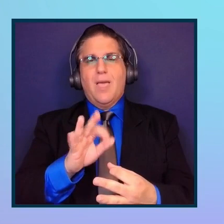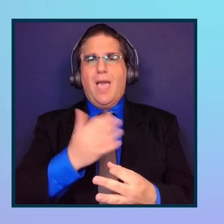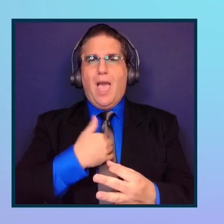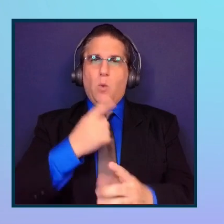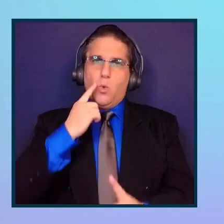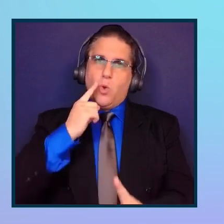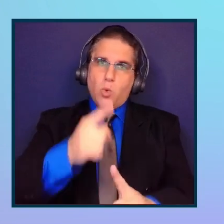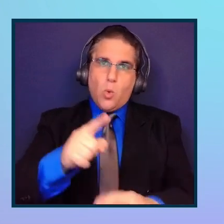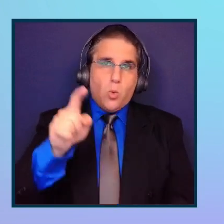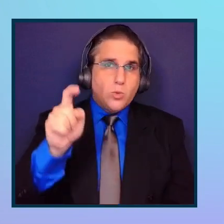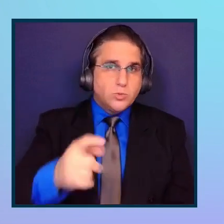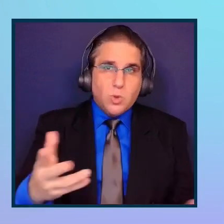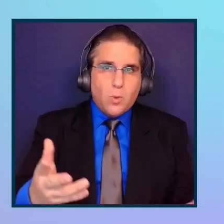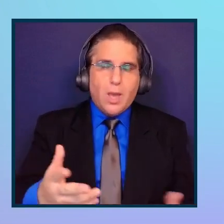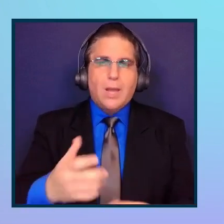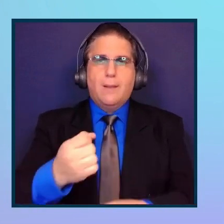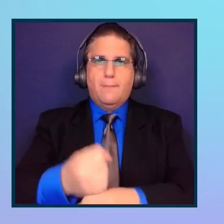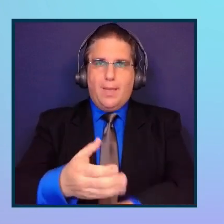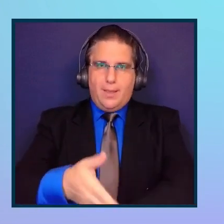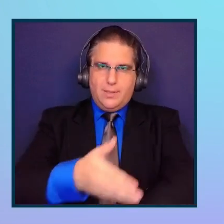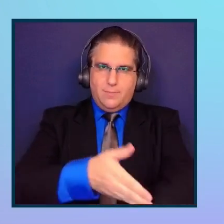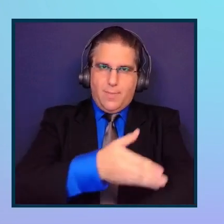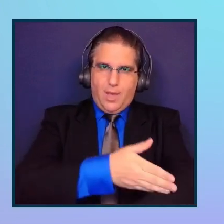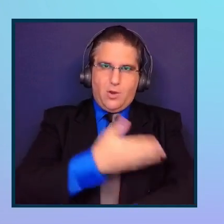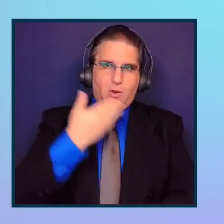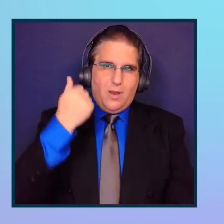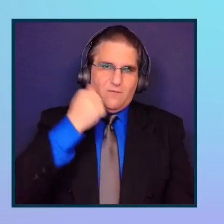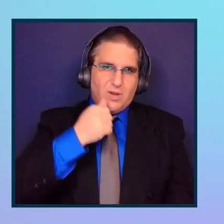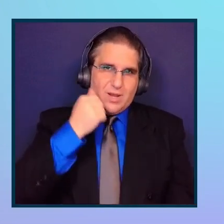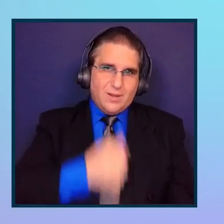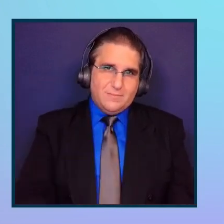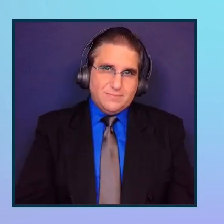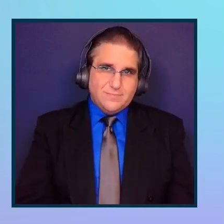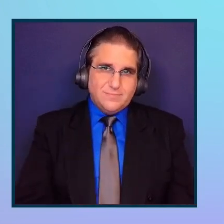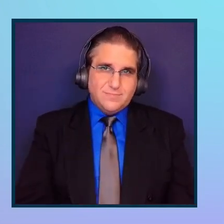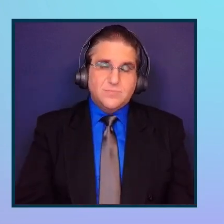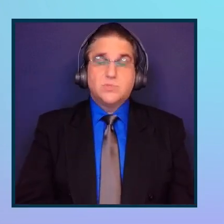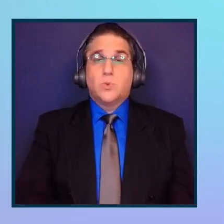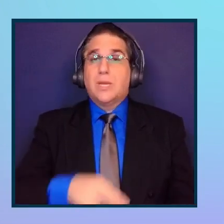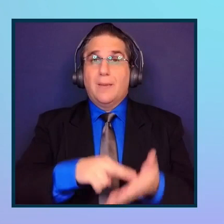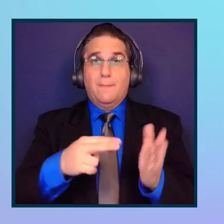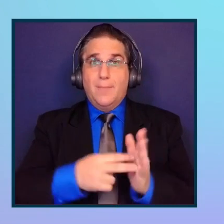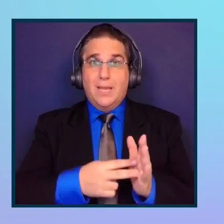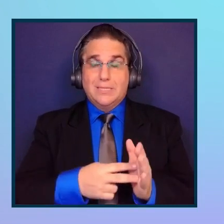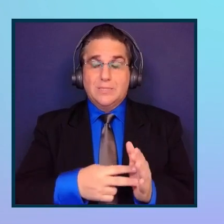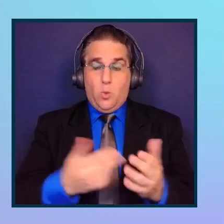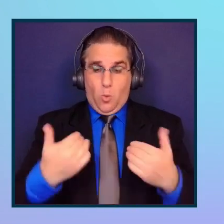And that means we have to acknowledge, we begin by saying, and what we have now is not perfect, and that's okay.